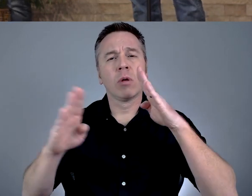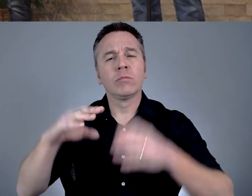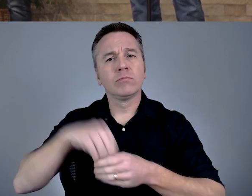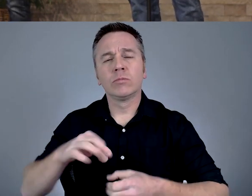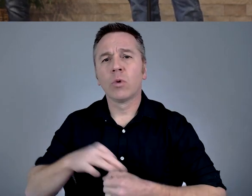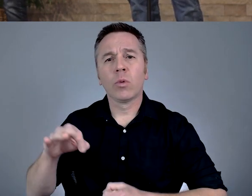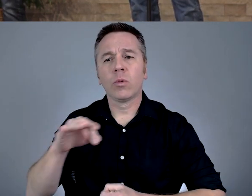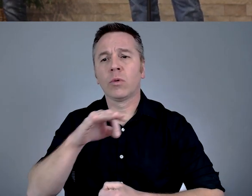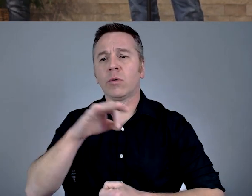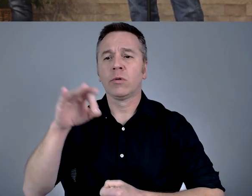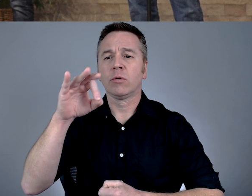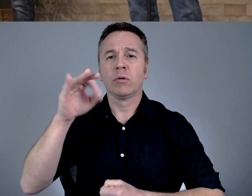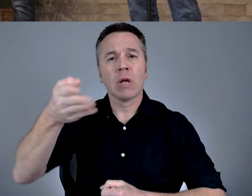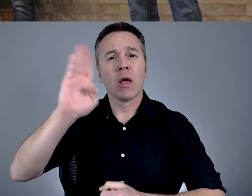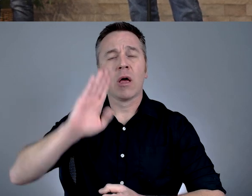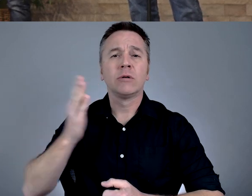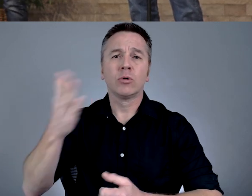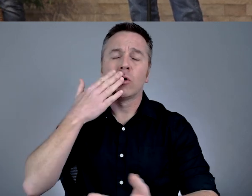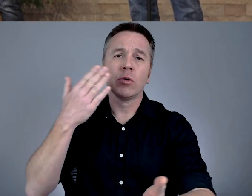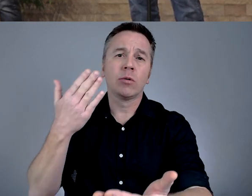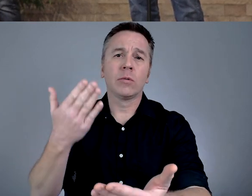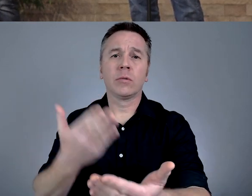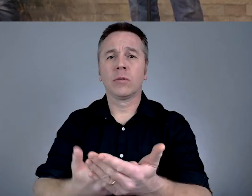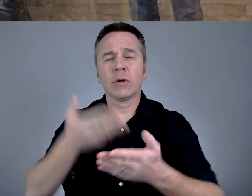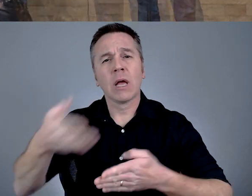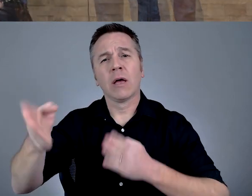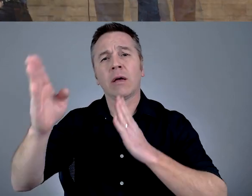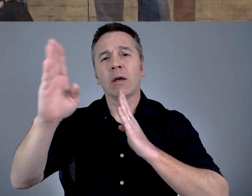God is good, God is good.